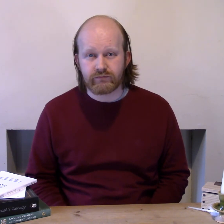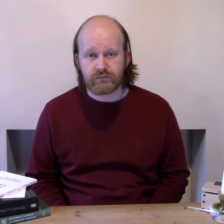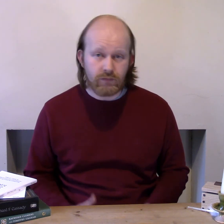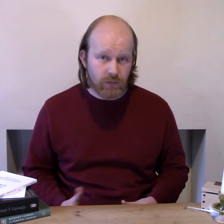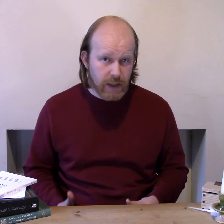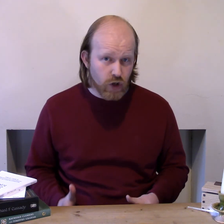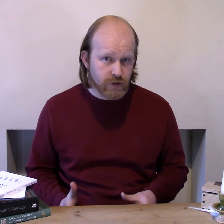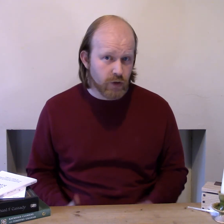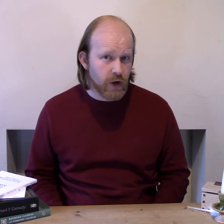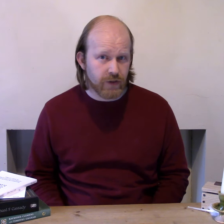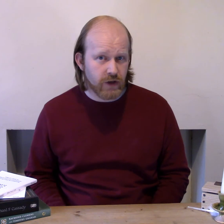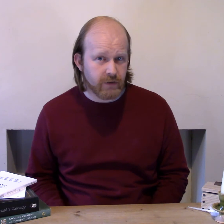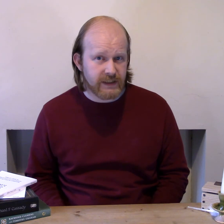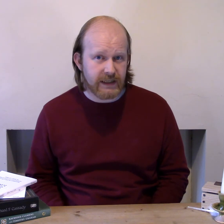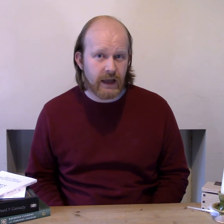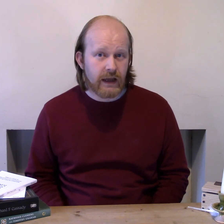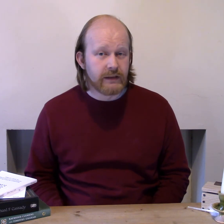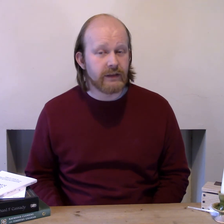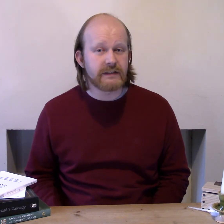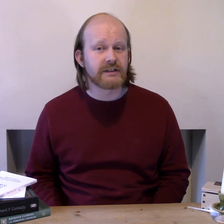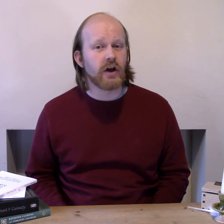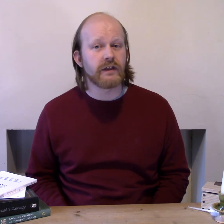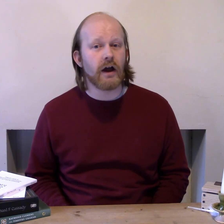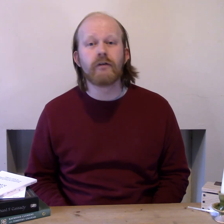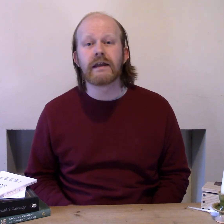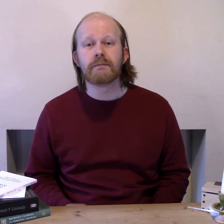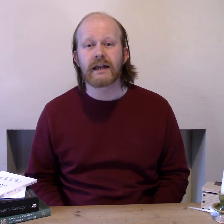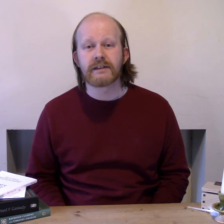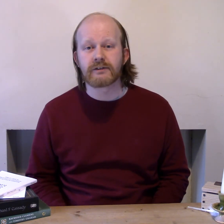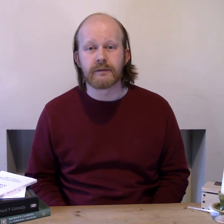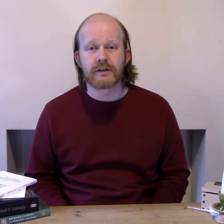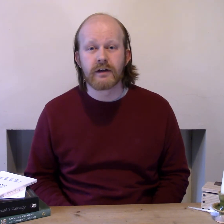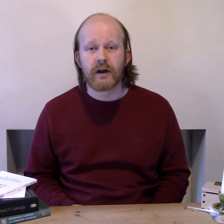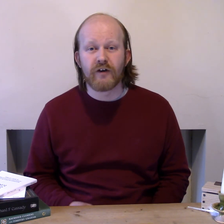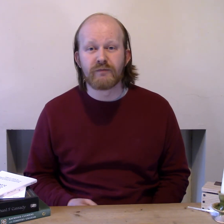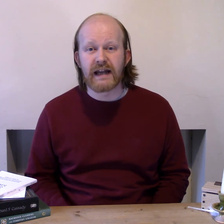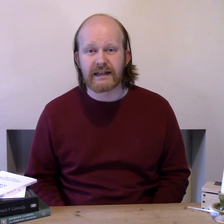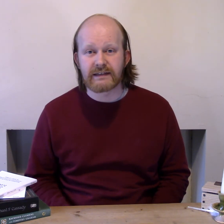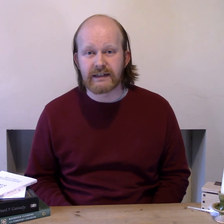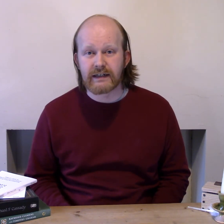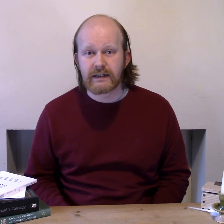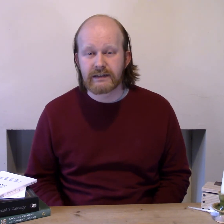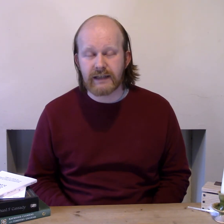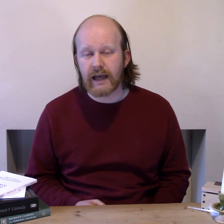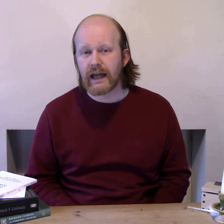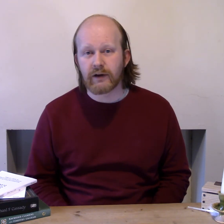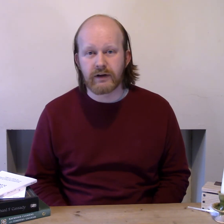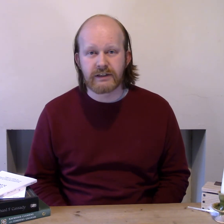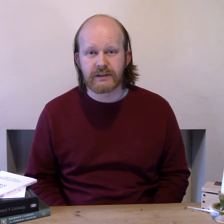It’s also worth noting that this is not the only manuscript of monastic sign language.